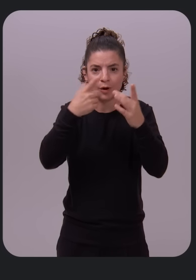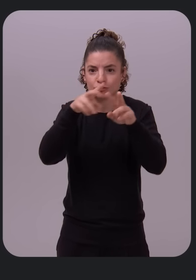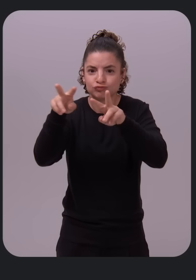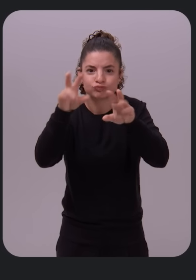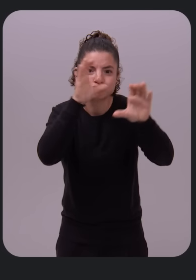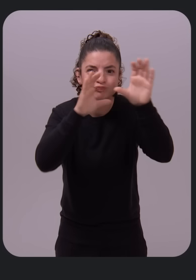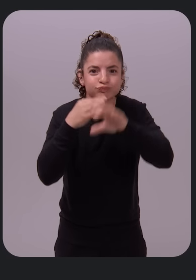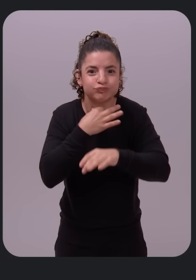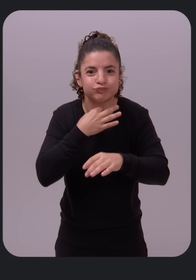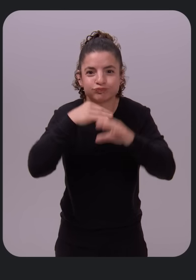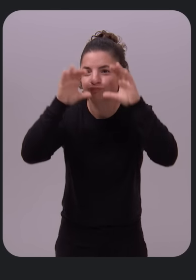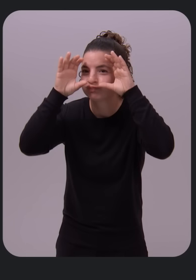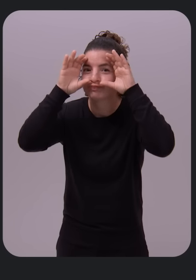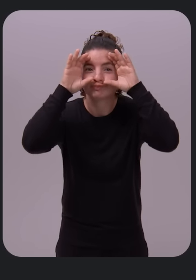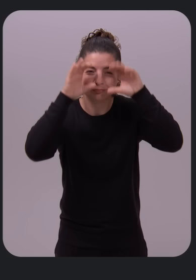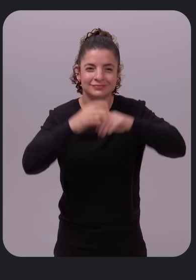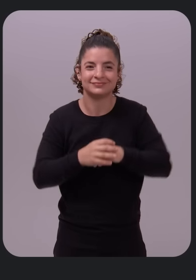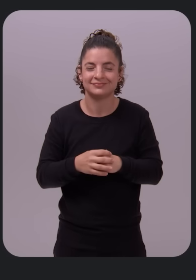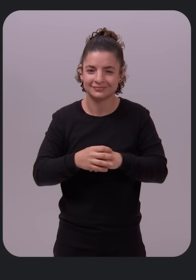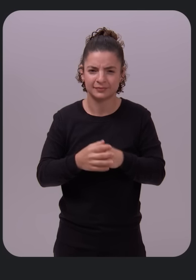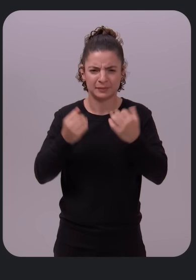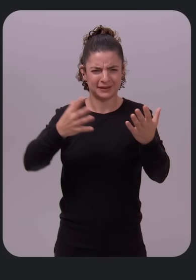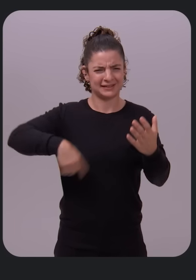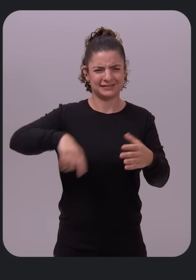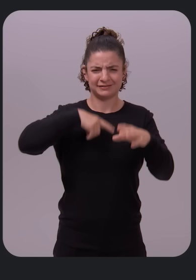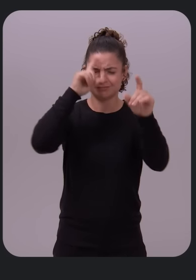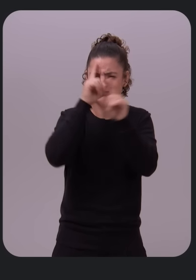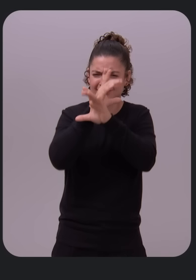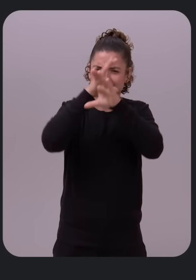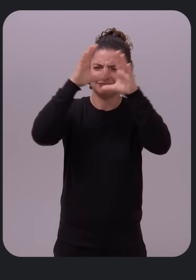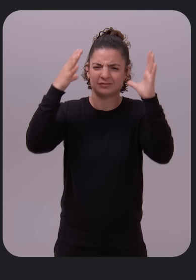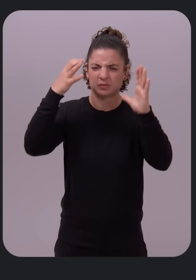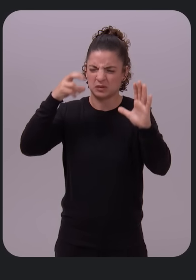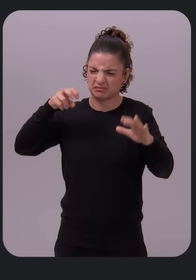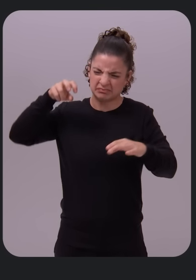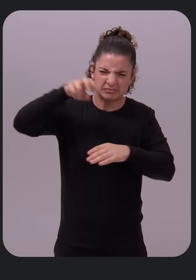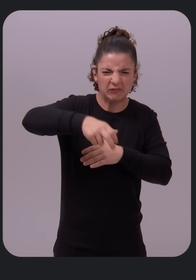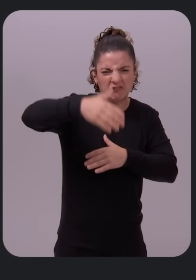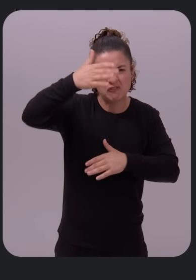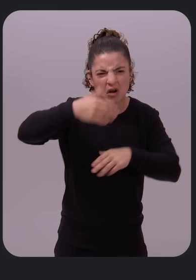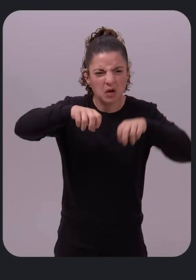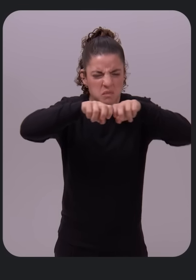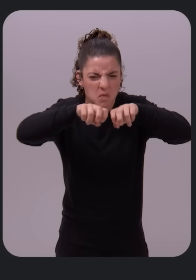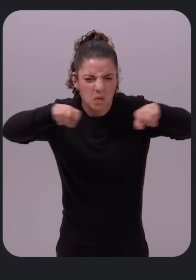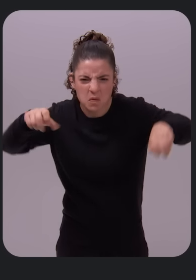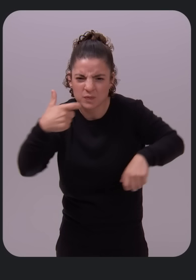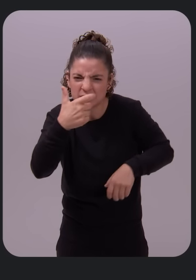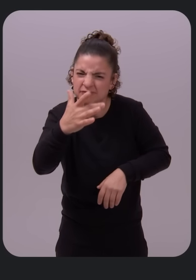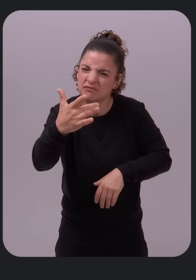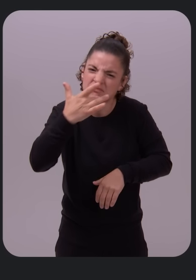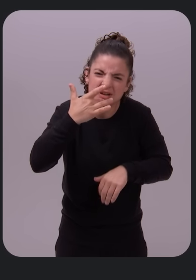you're exploring. So many of us dream about sitting front row to watch our favorite team.